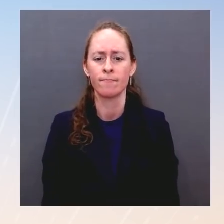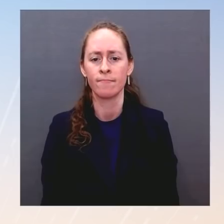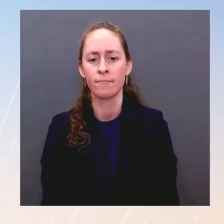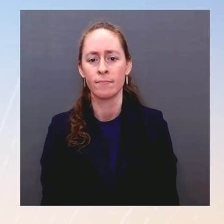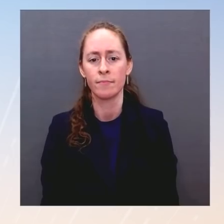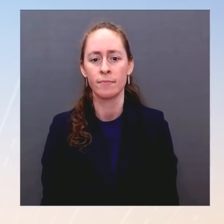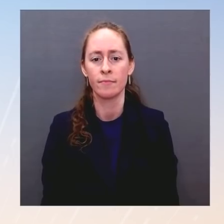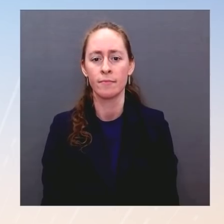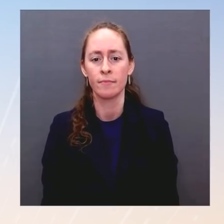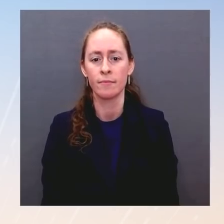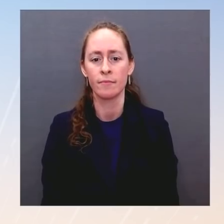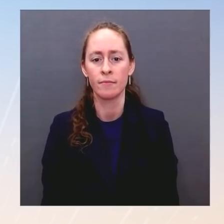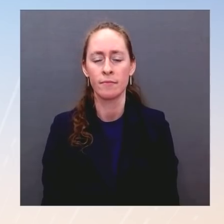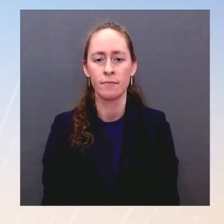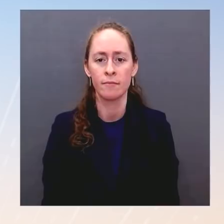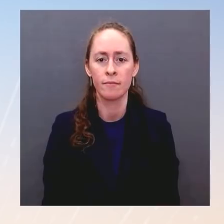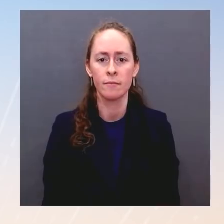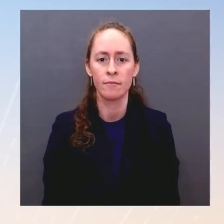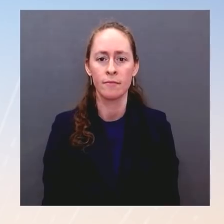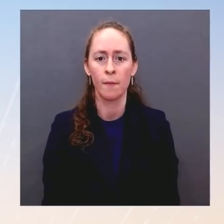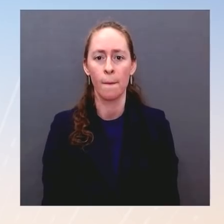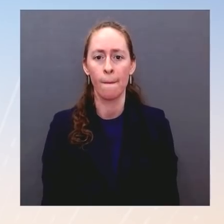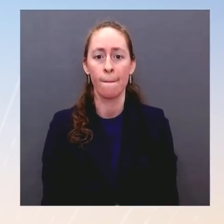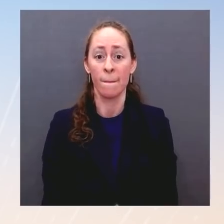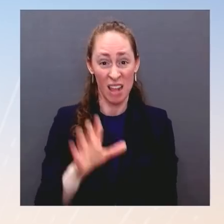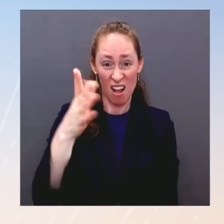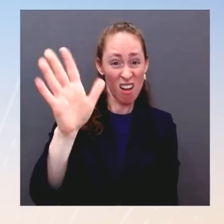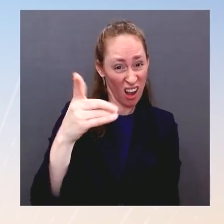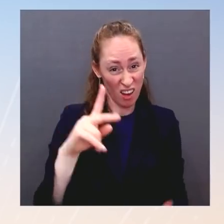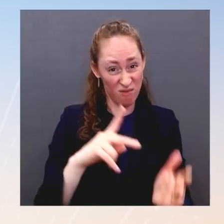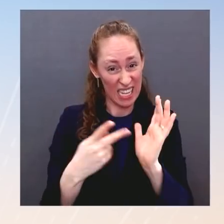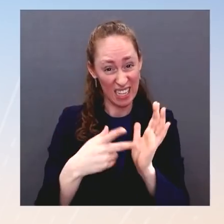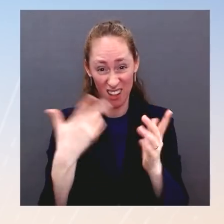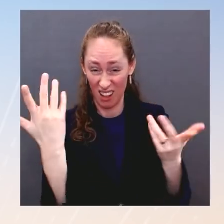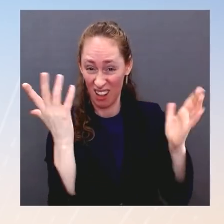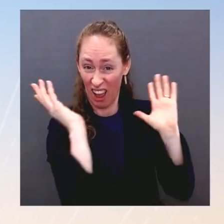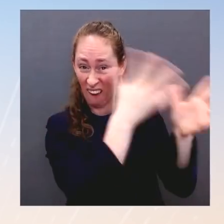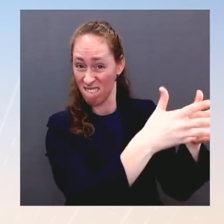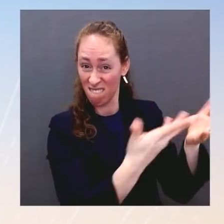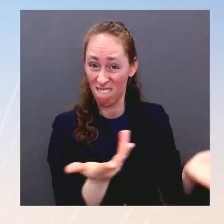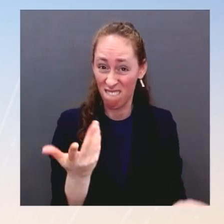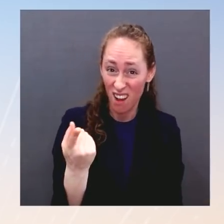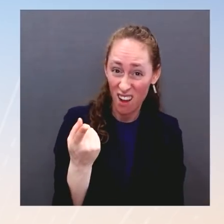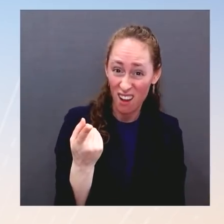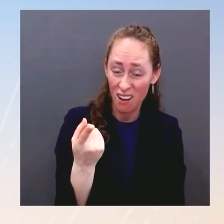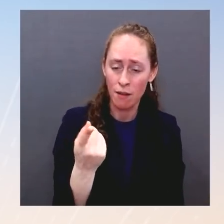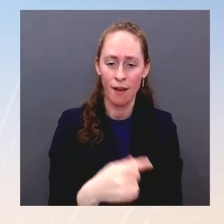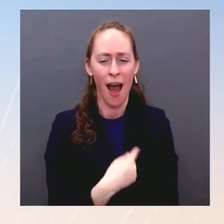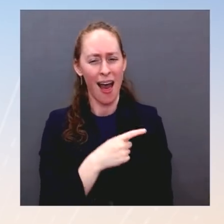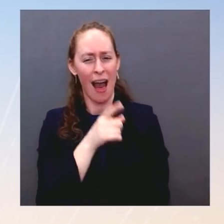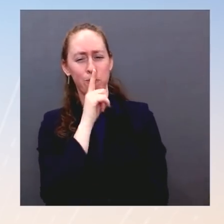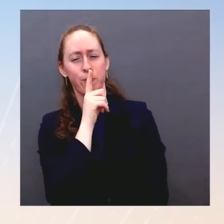doesn't think he's been left alone? Ms. Psaki: I think I'll leave it at that. Go ahead. The Press: Thanks a lot, Jen. Does the administration have any plans to offer